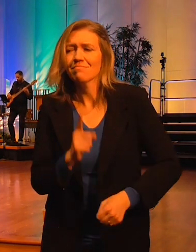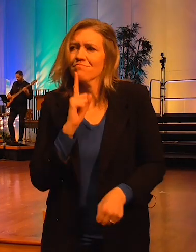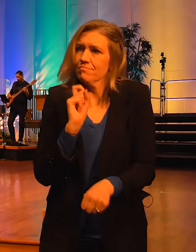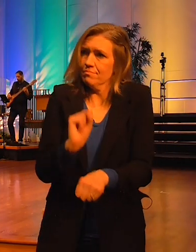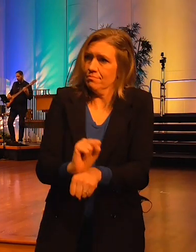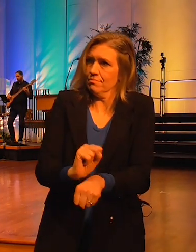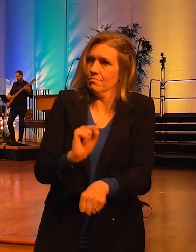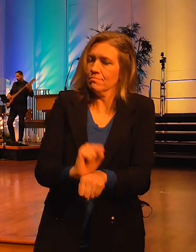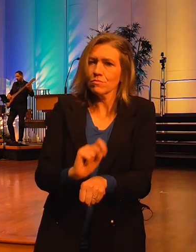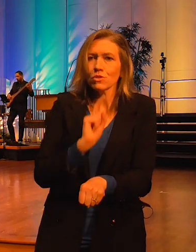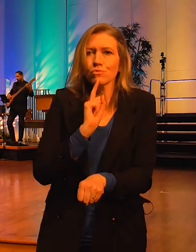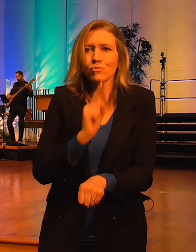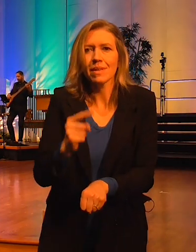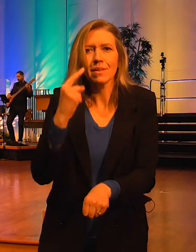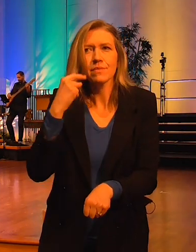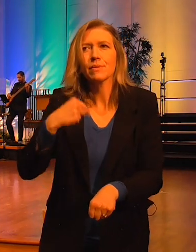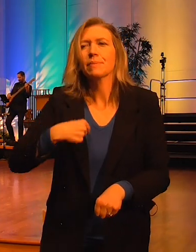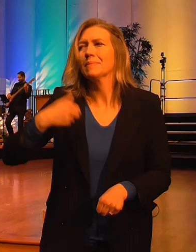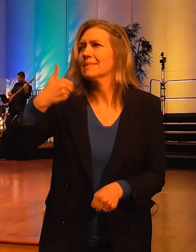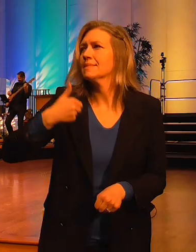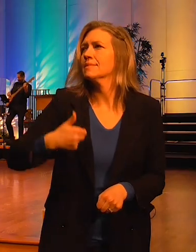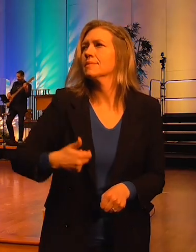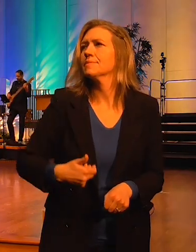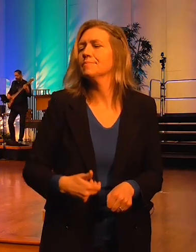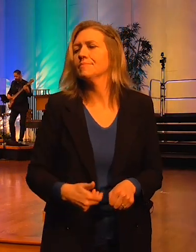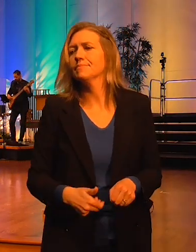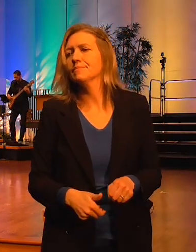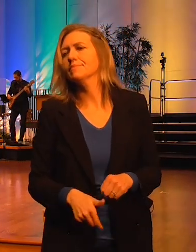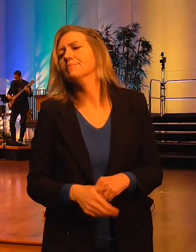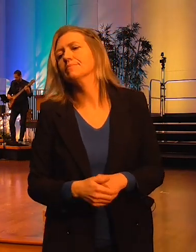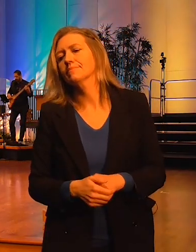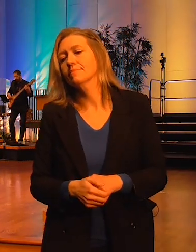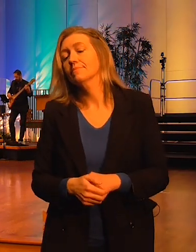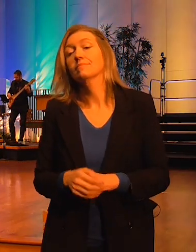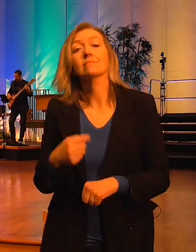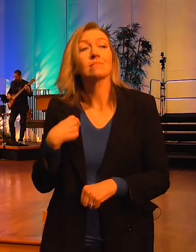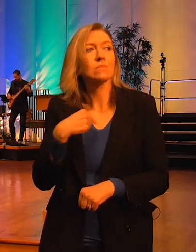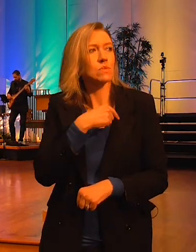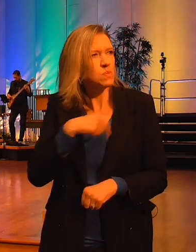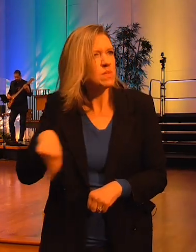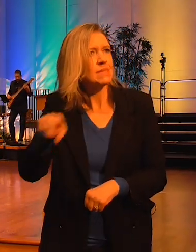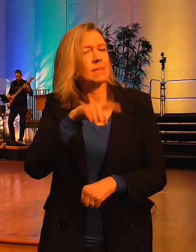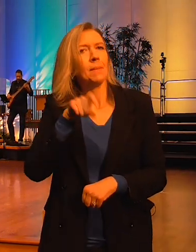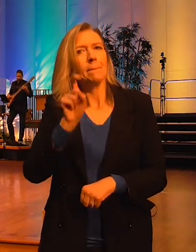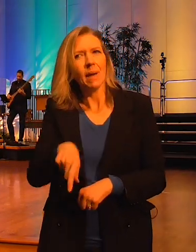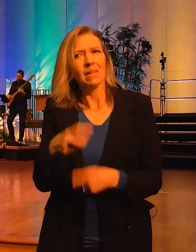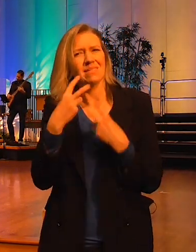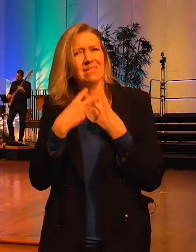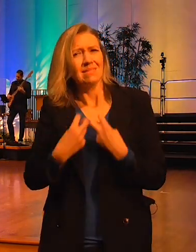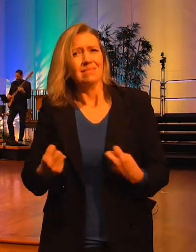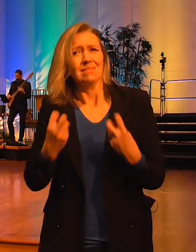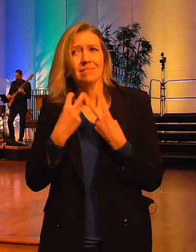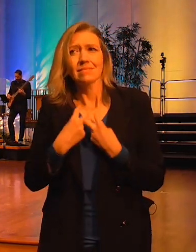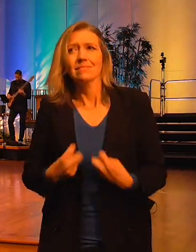me we must look inside our hearts to